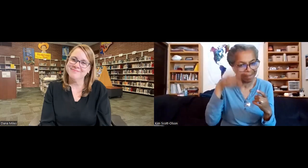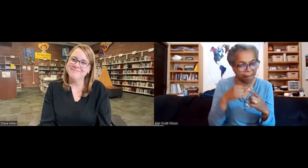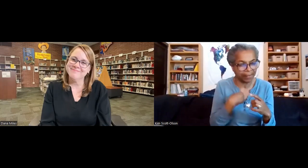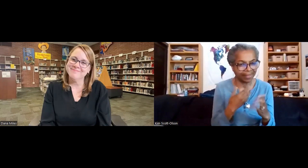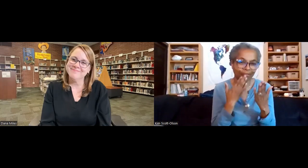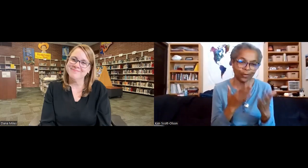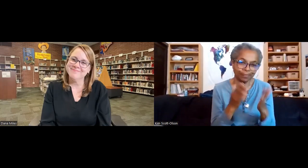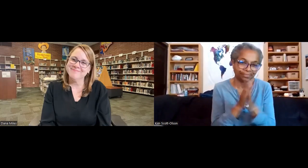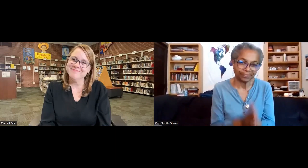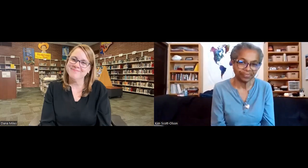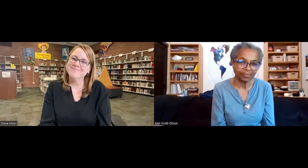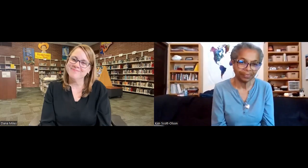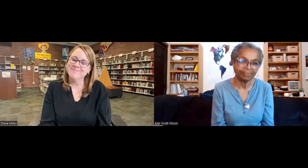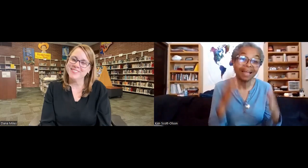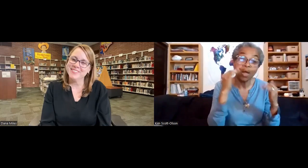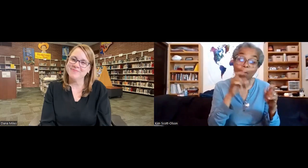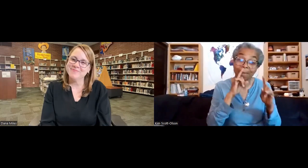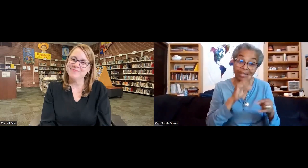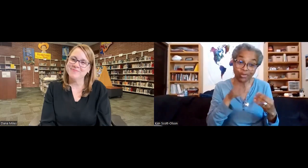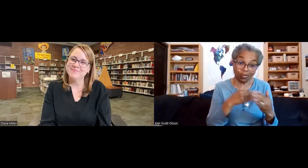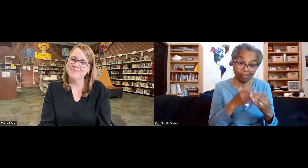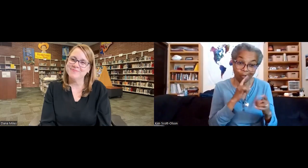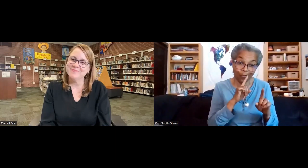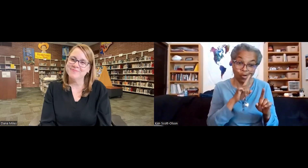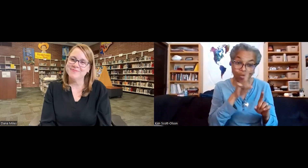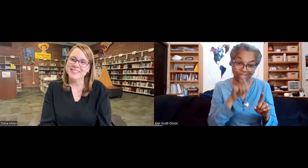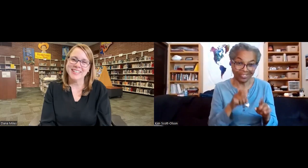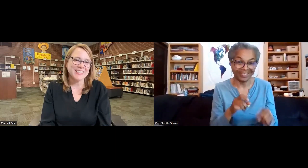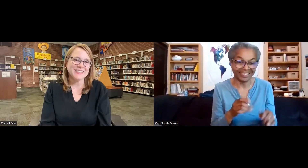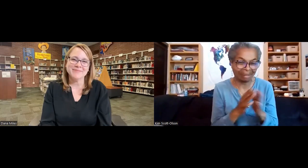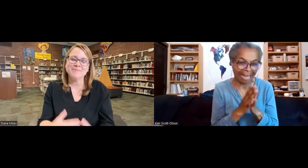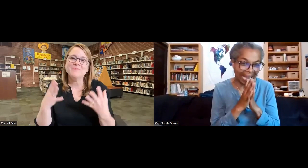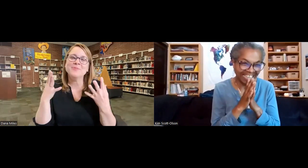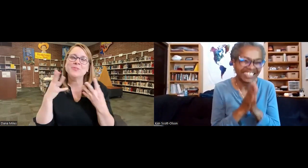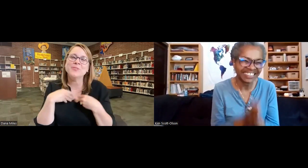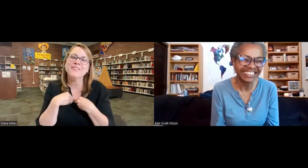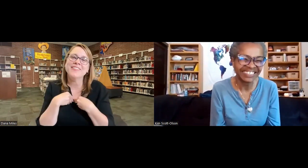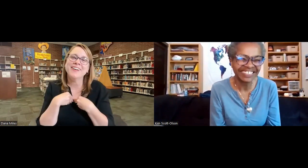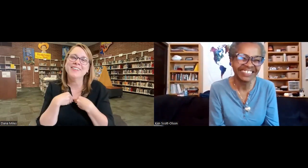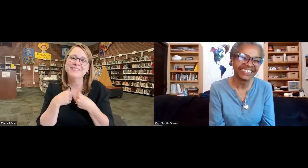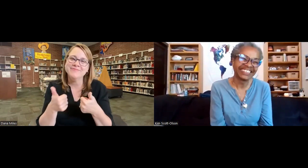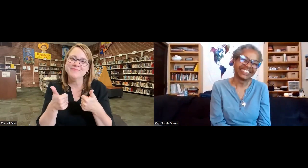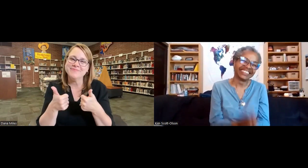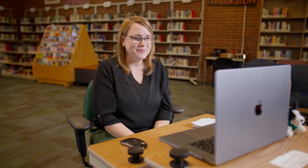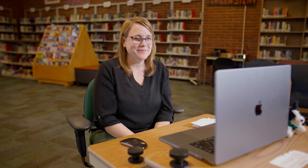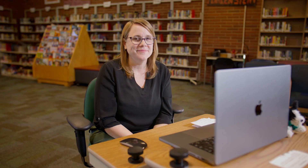Thank you for thinking of me. And I hope I answered all of your questions! You did, beautifully.